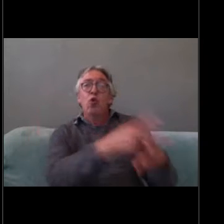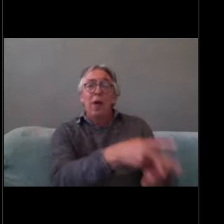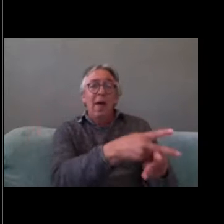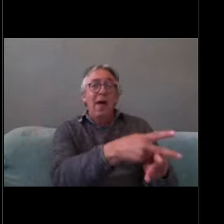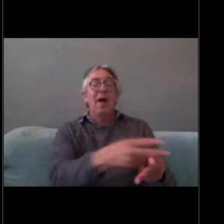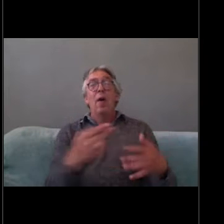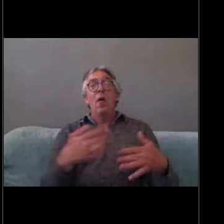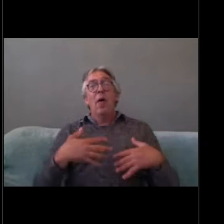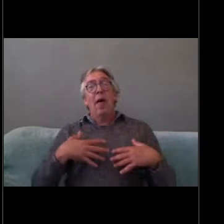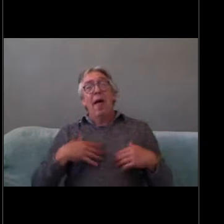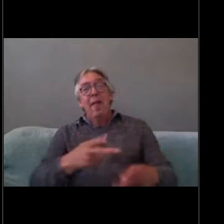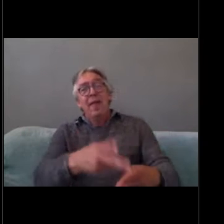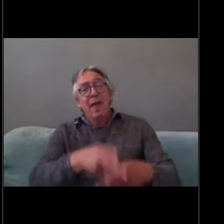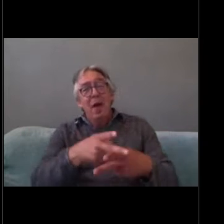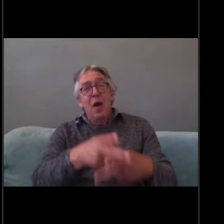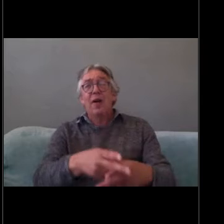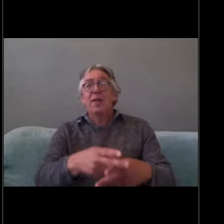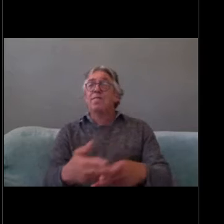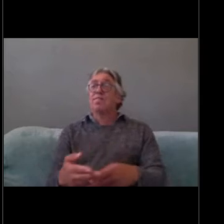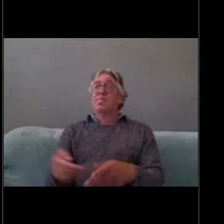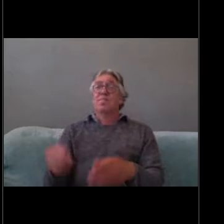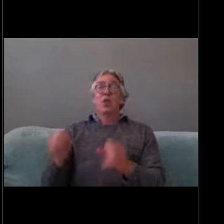in respect of the deinstitutionalisation,